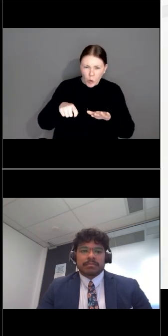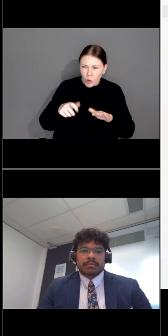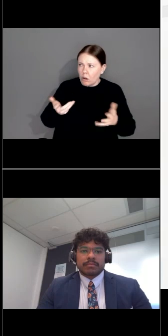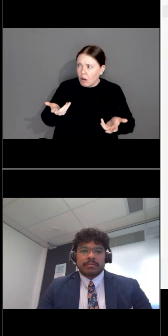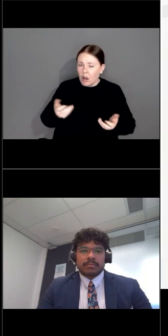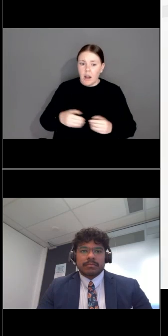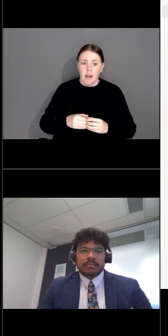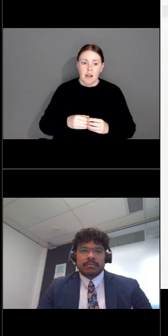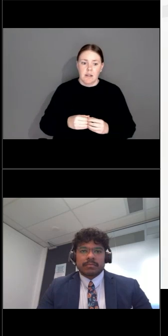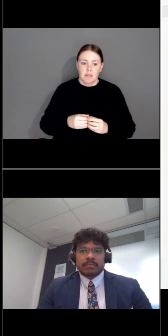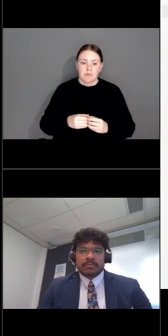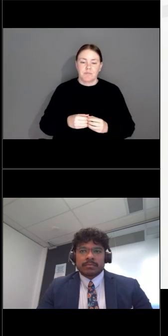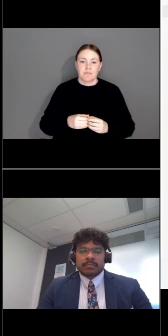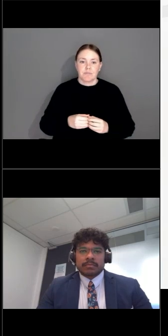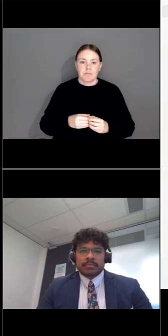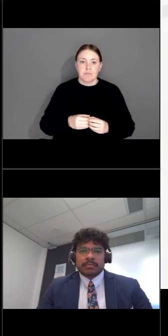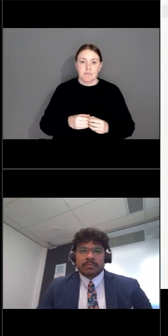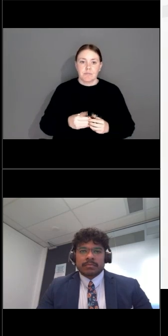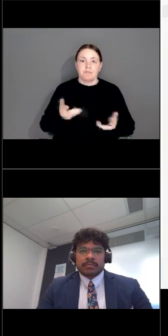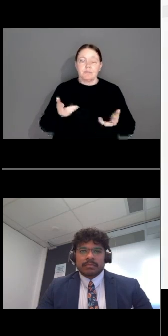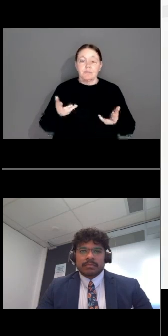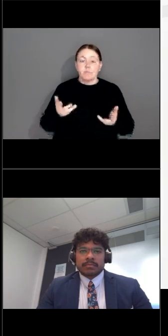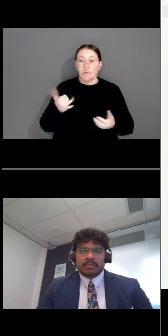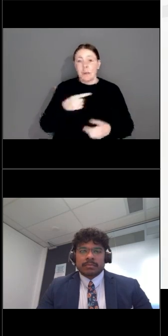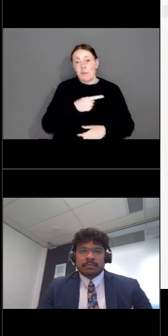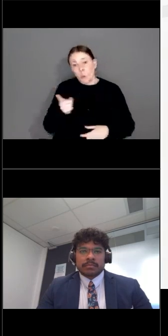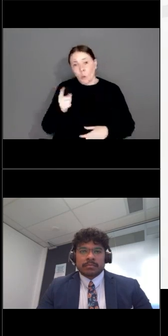it's a common thing everyone goes you know people don't understand what they need to do when they